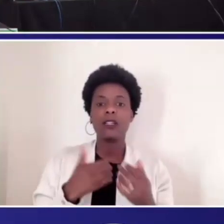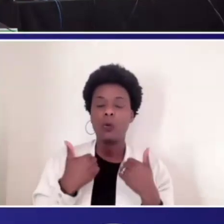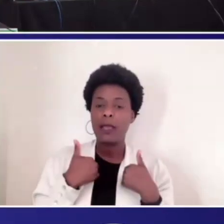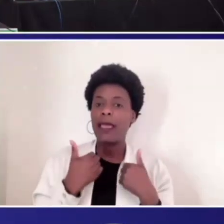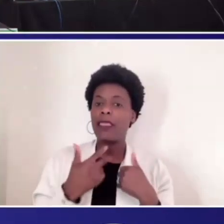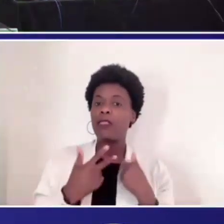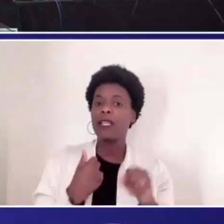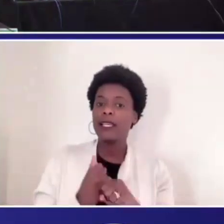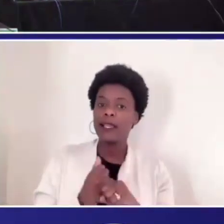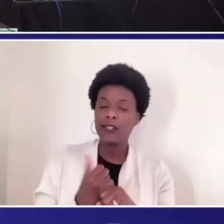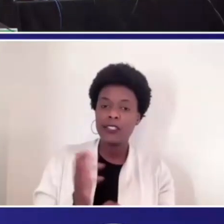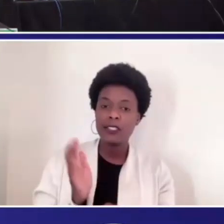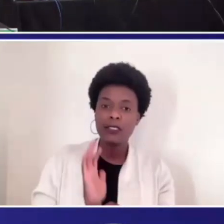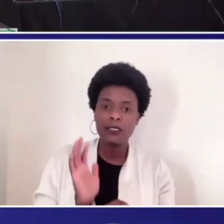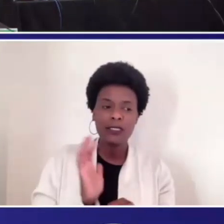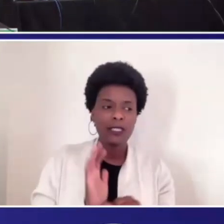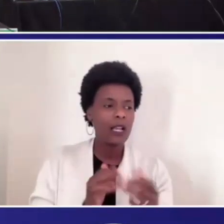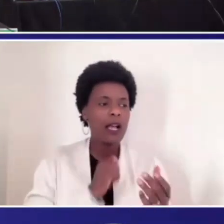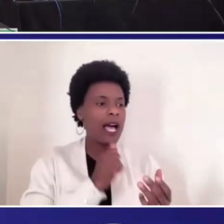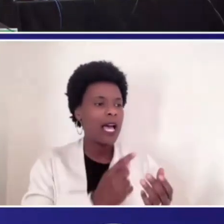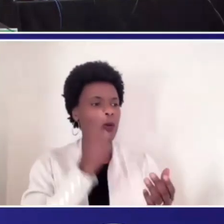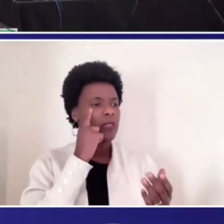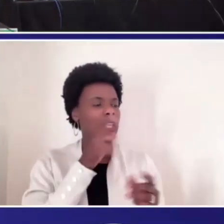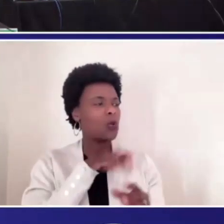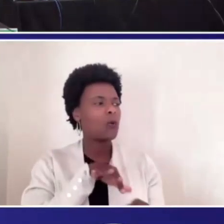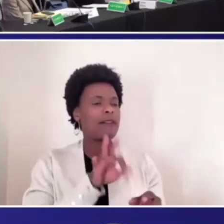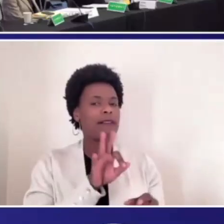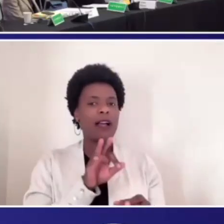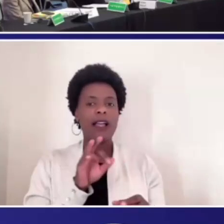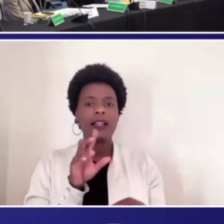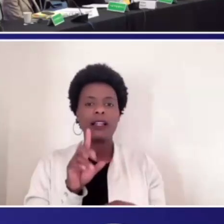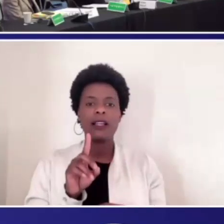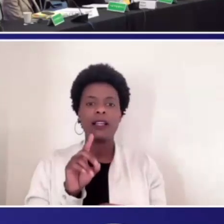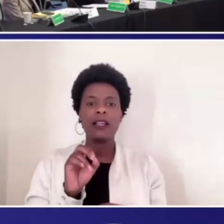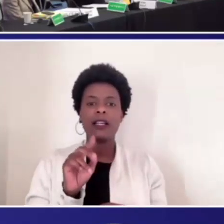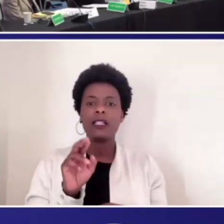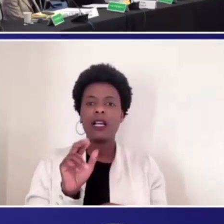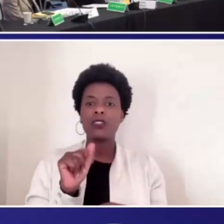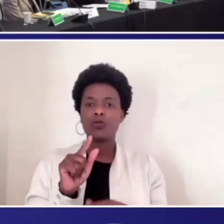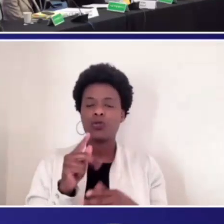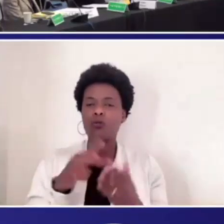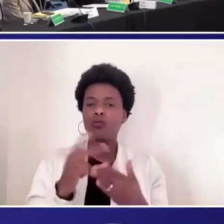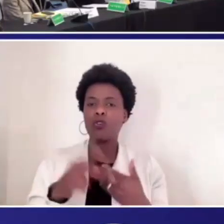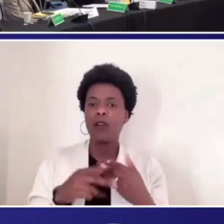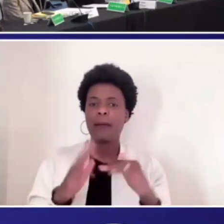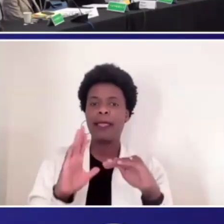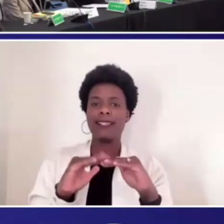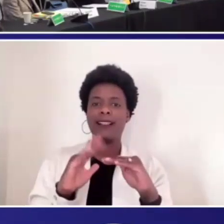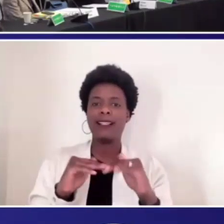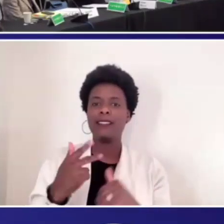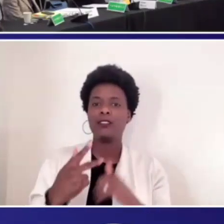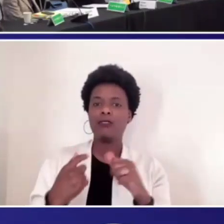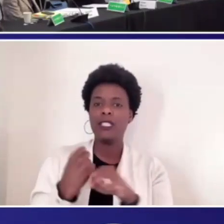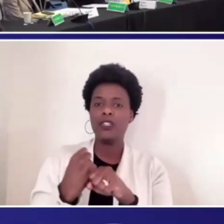At what point -- I don't think you're going to find a doctoral program that's not at least three years. You know, I took seven myself just